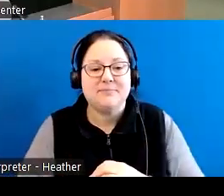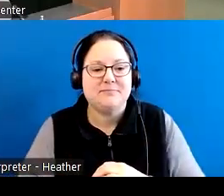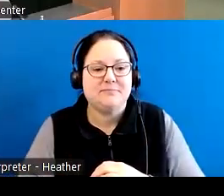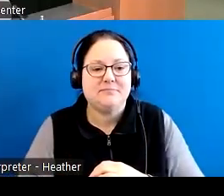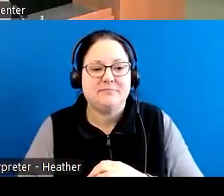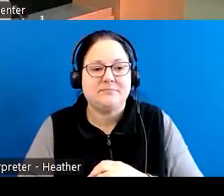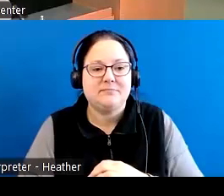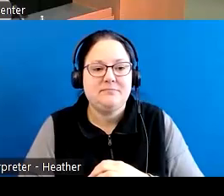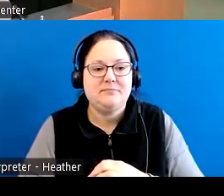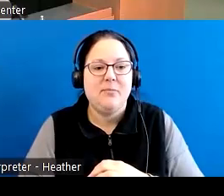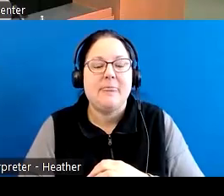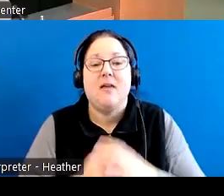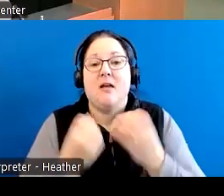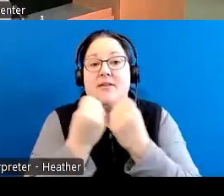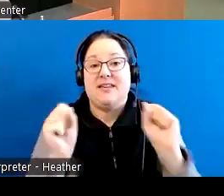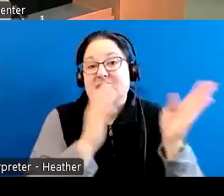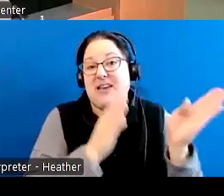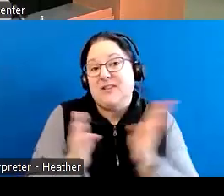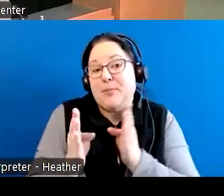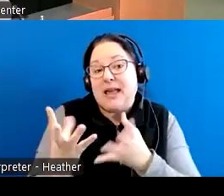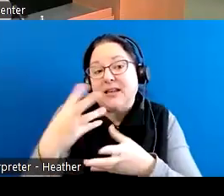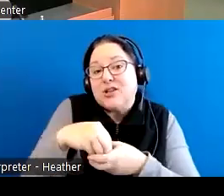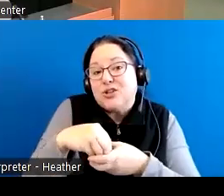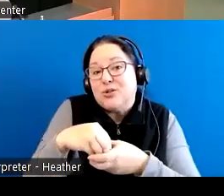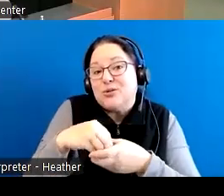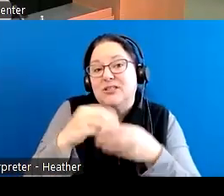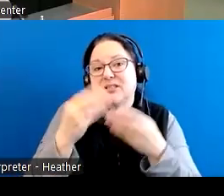the safety plan includes kind of a summary of the therapy work, which is really act focused